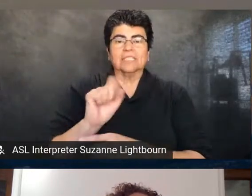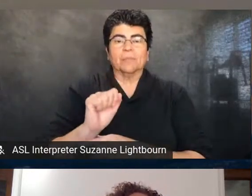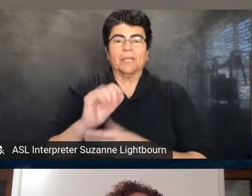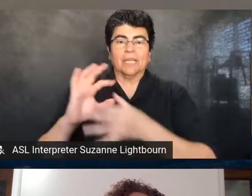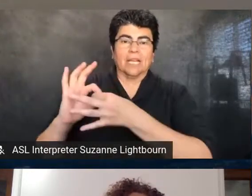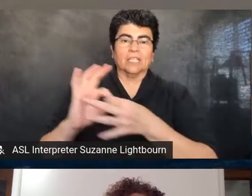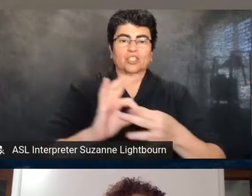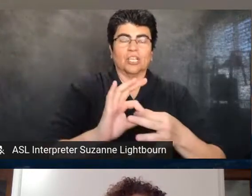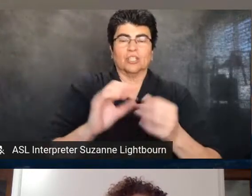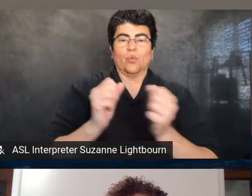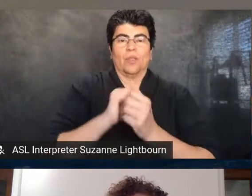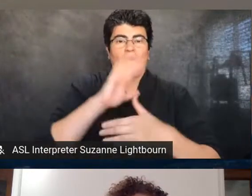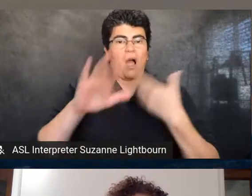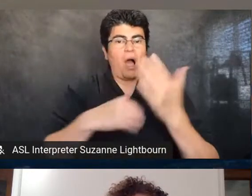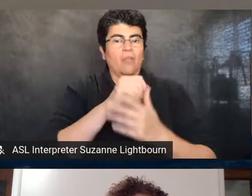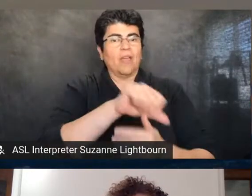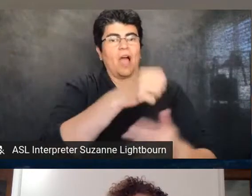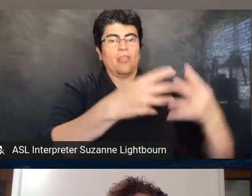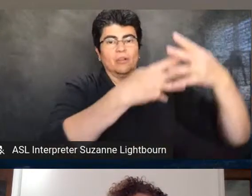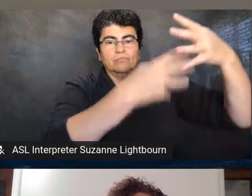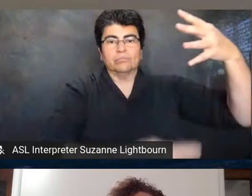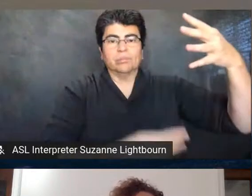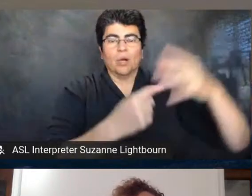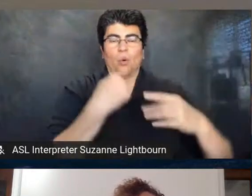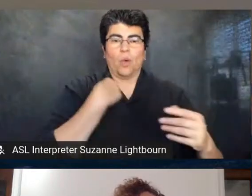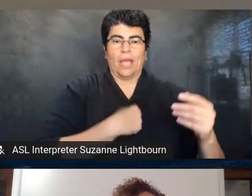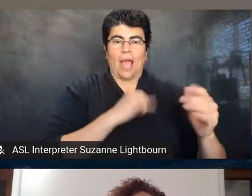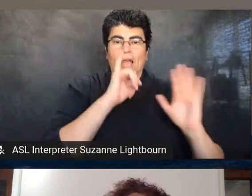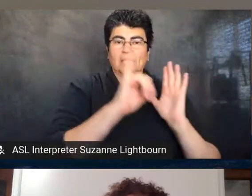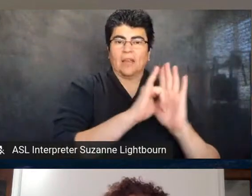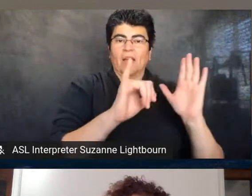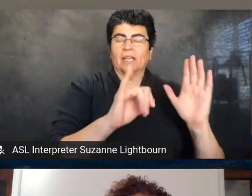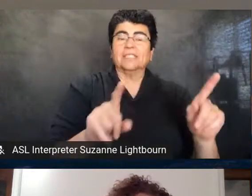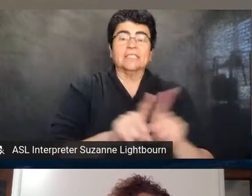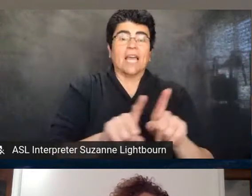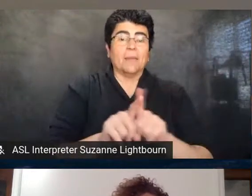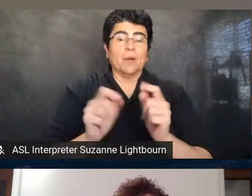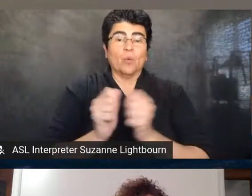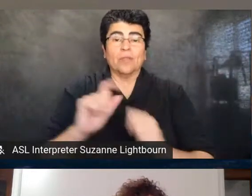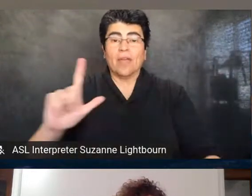all of these other ways we identify, same with the LGBTQ community,